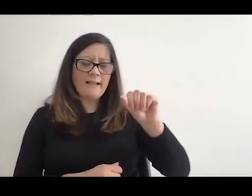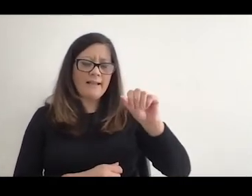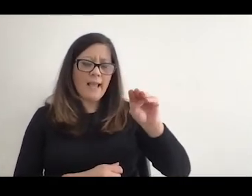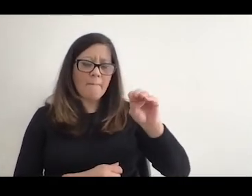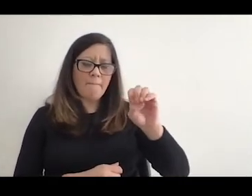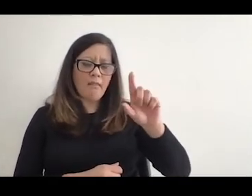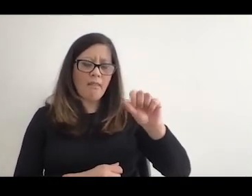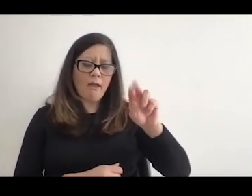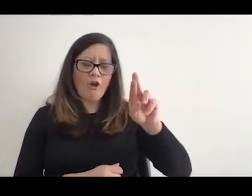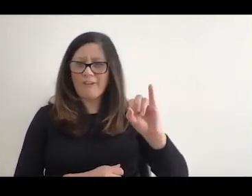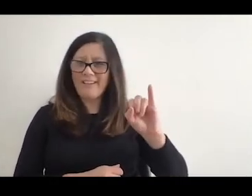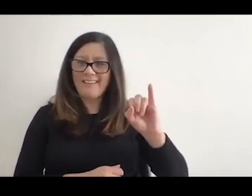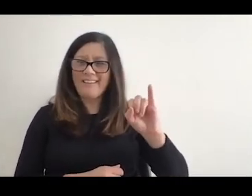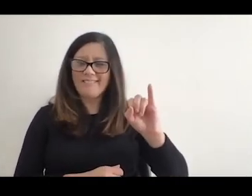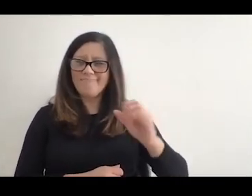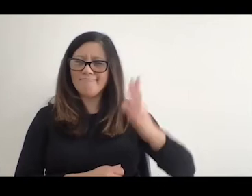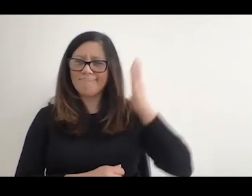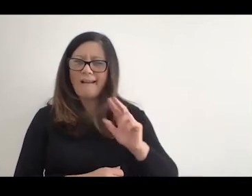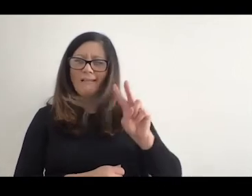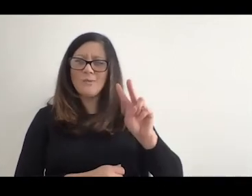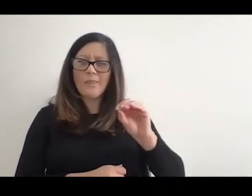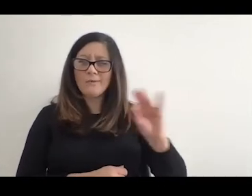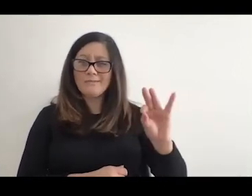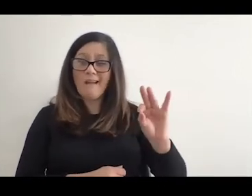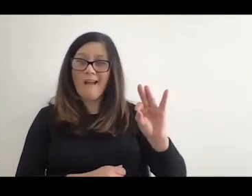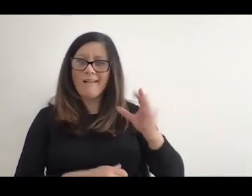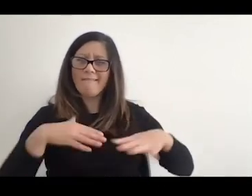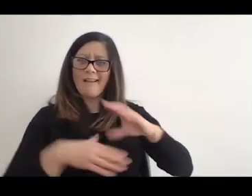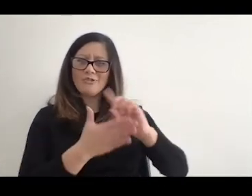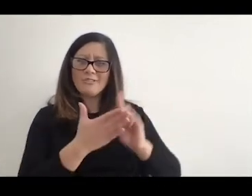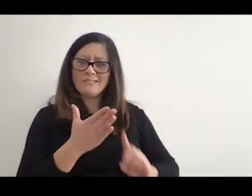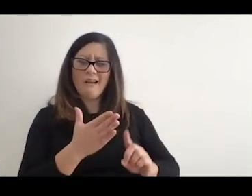2009 when I saw her collection come out. Premier Canadian designer.